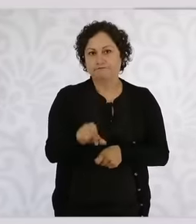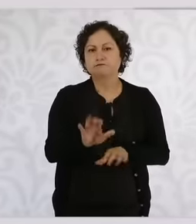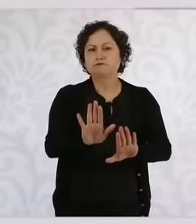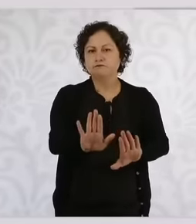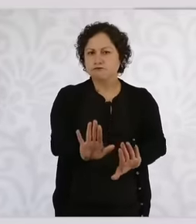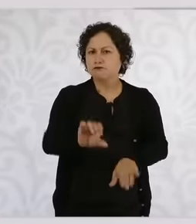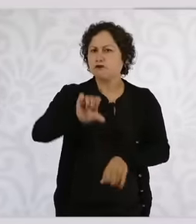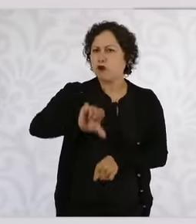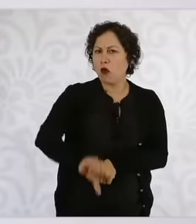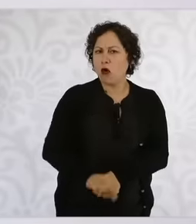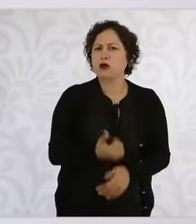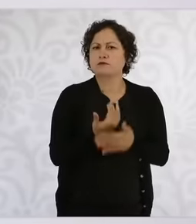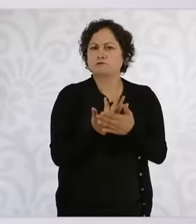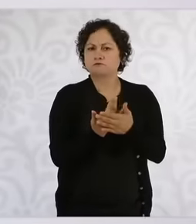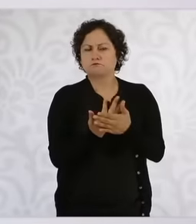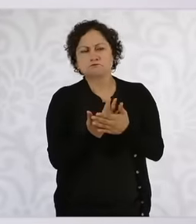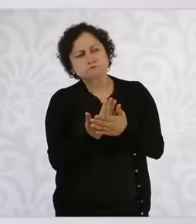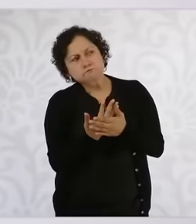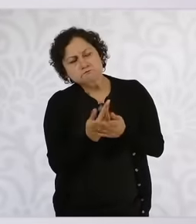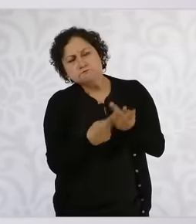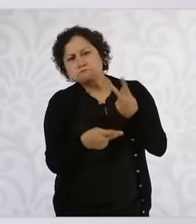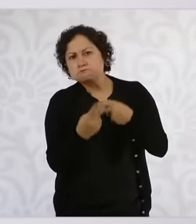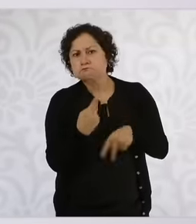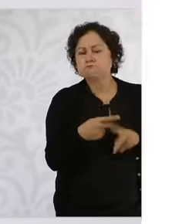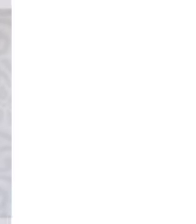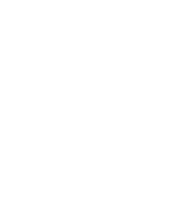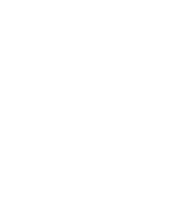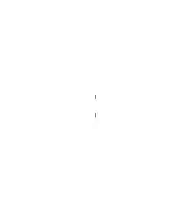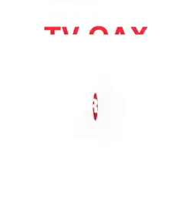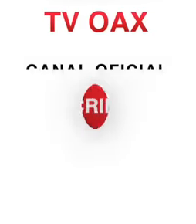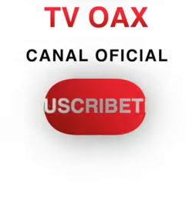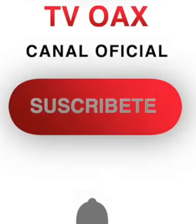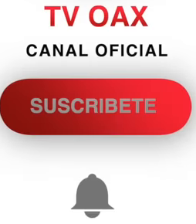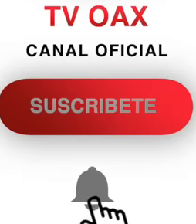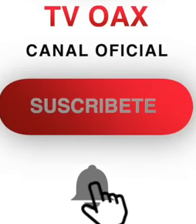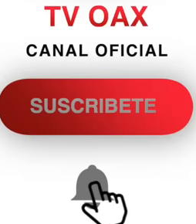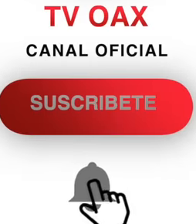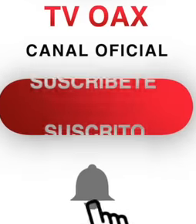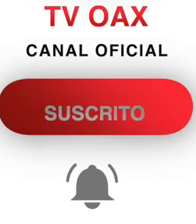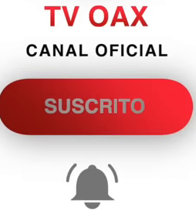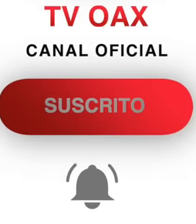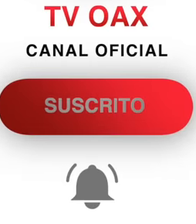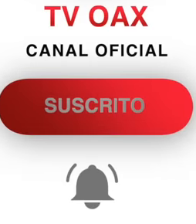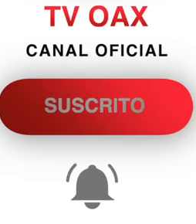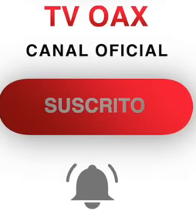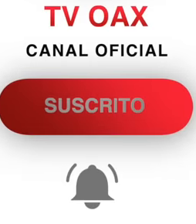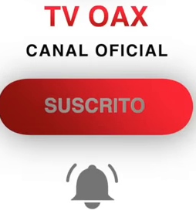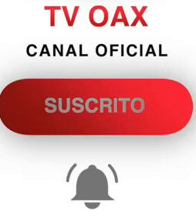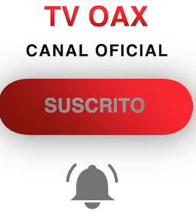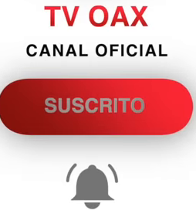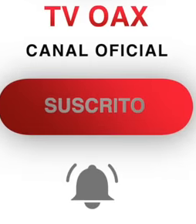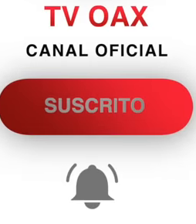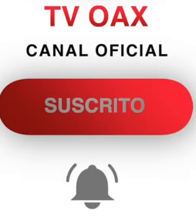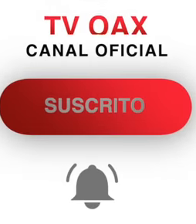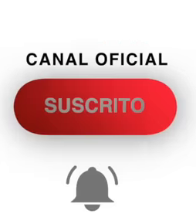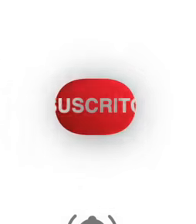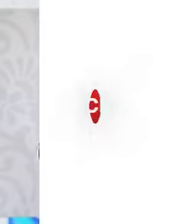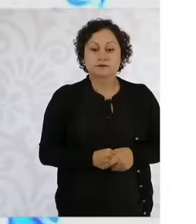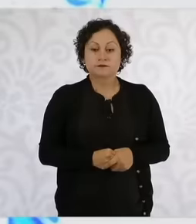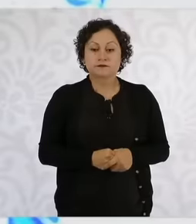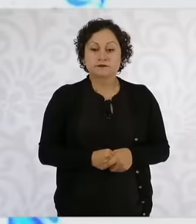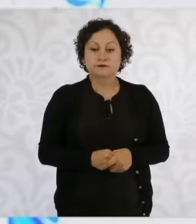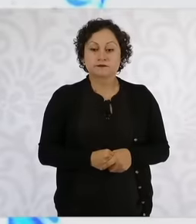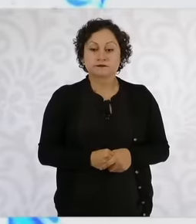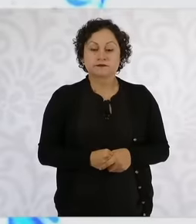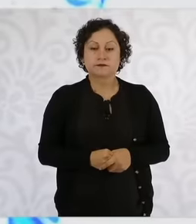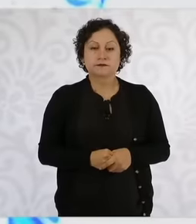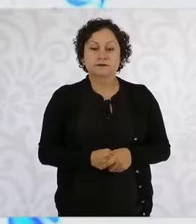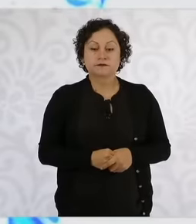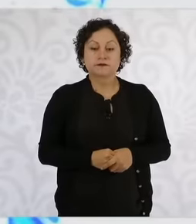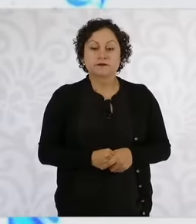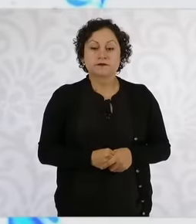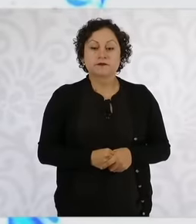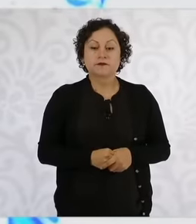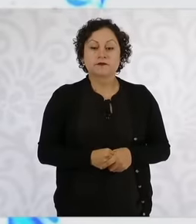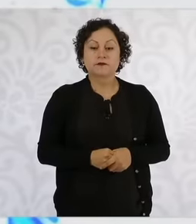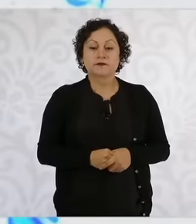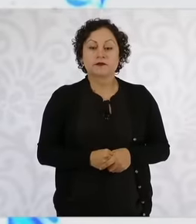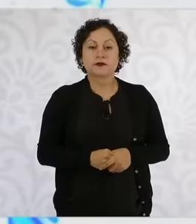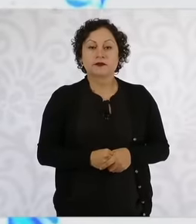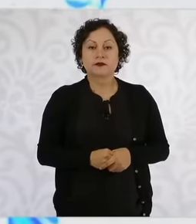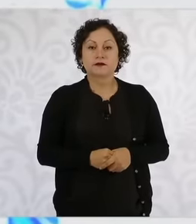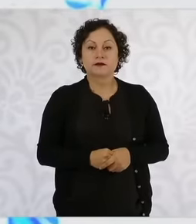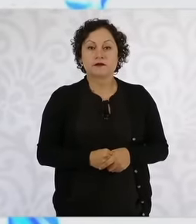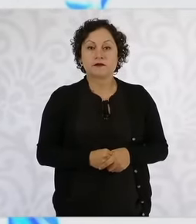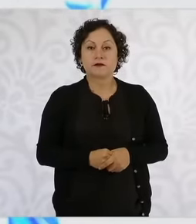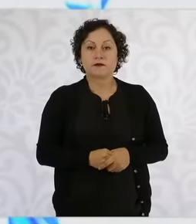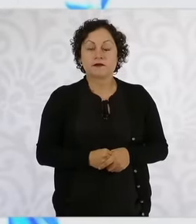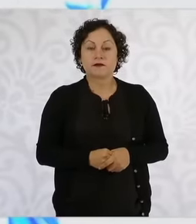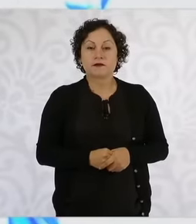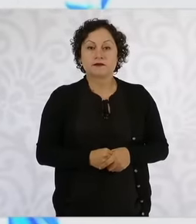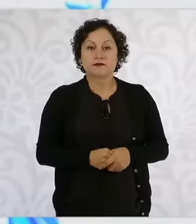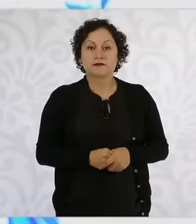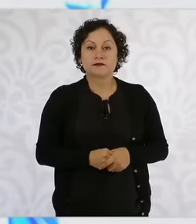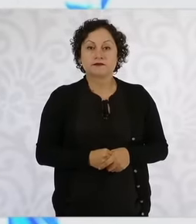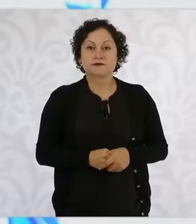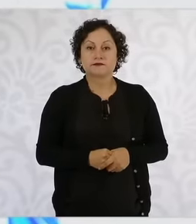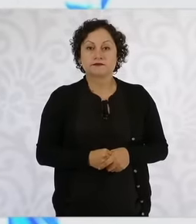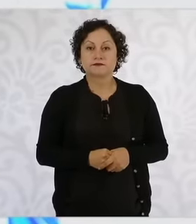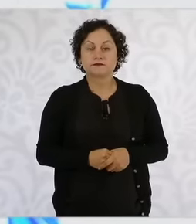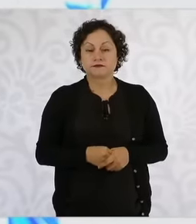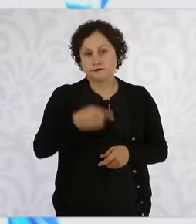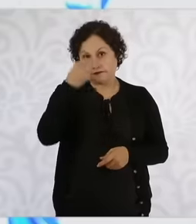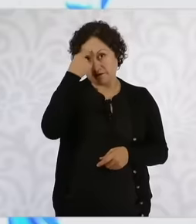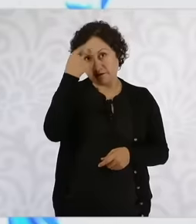and how the remaining states are progressing and also the position of both candidates.